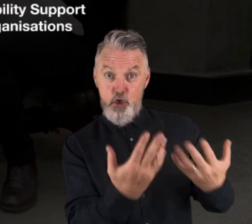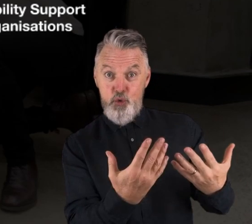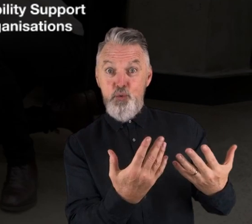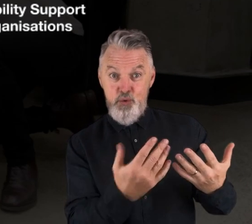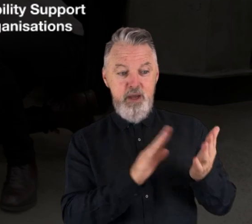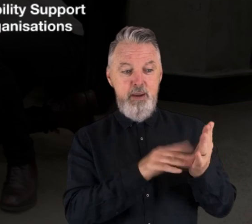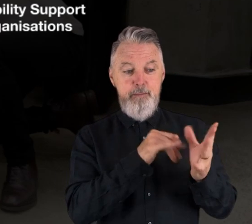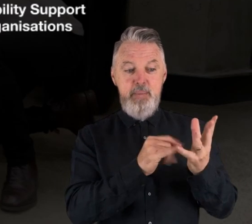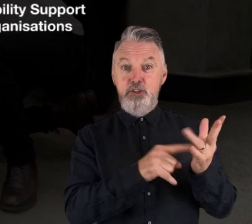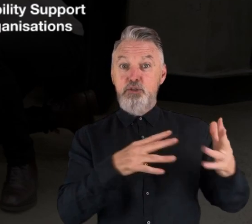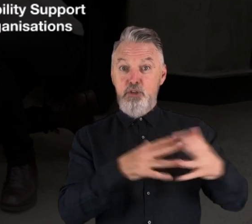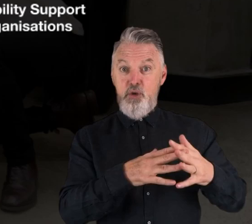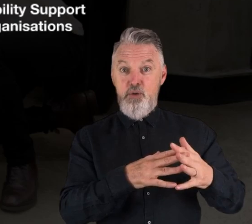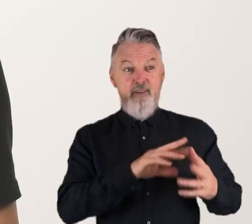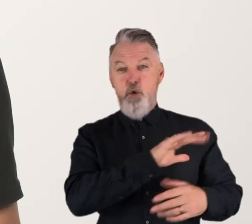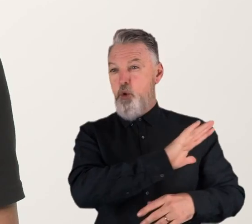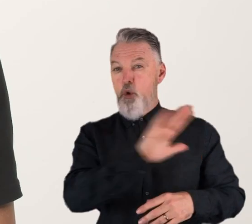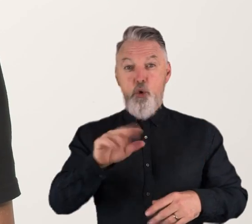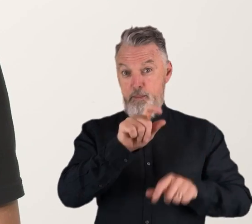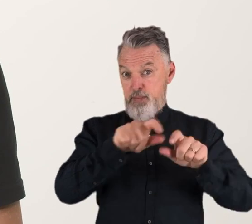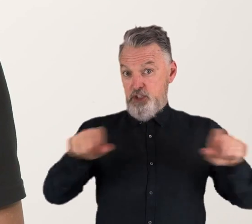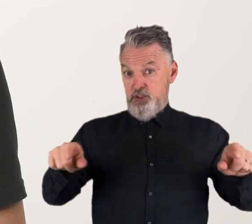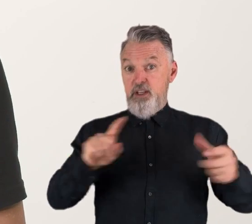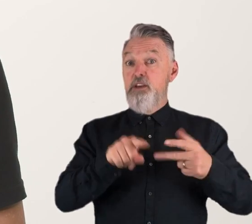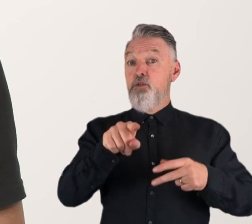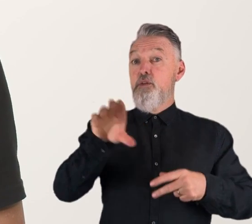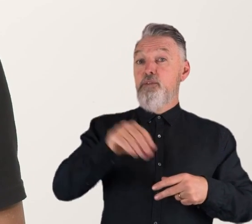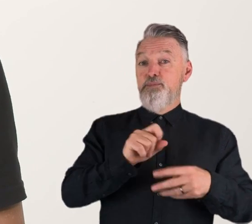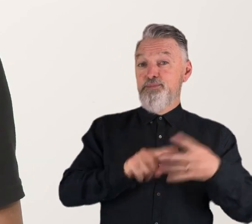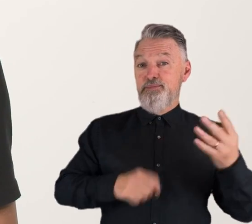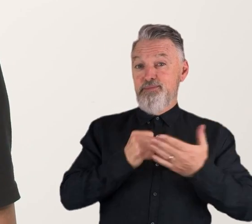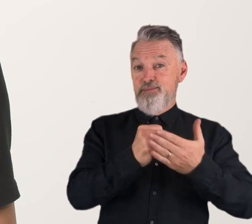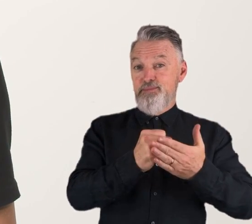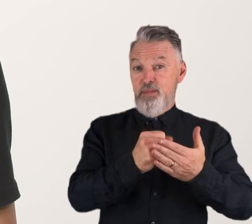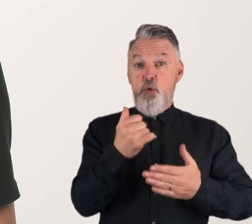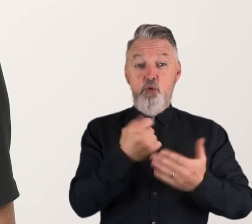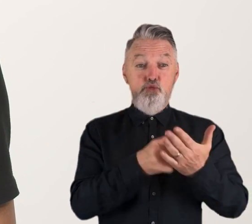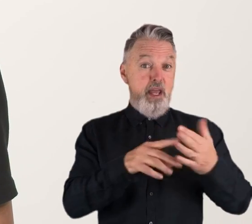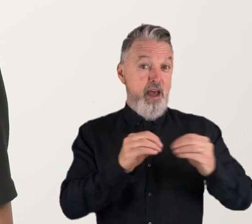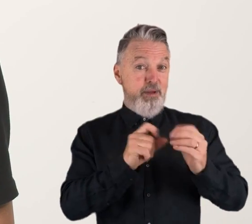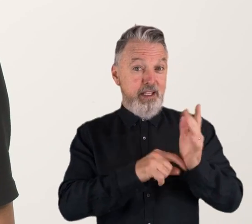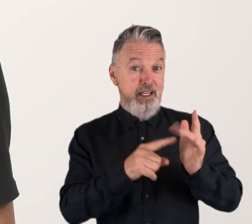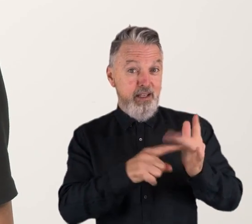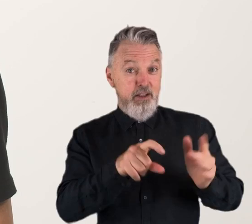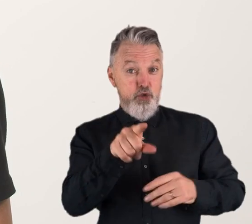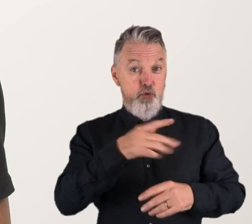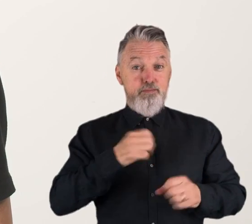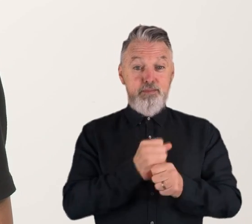for every single traumatic injury patient If you’re from a disability support organization or rehab clinic, and you want to ensure that your community